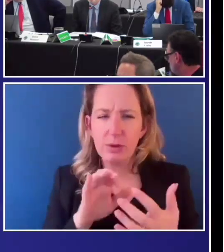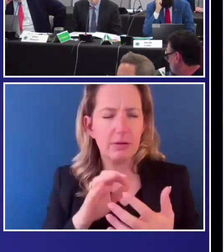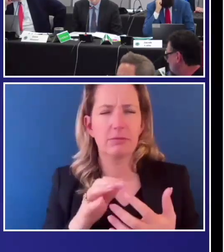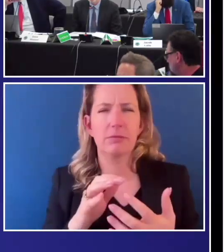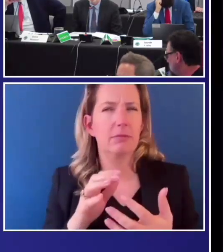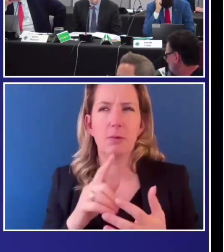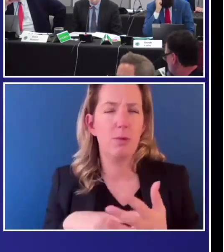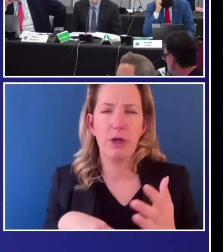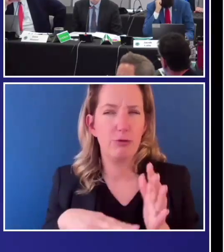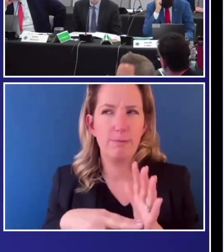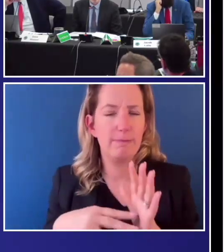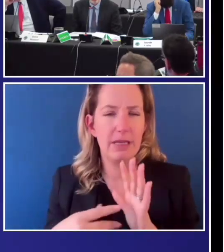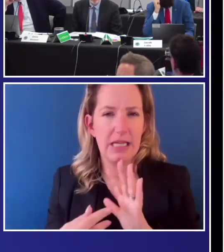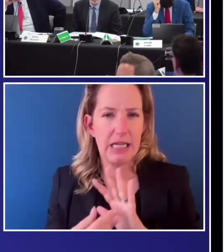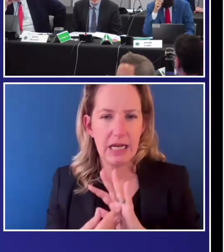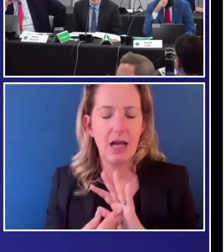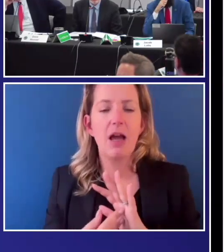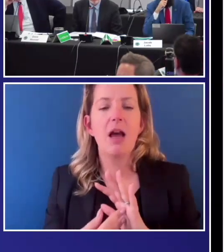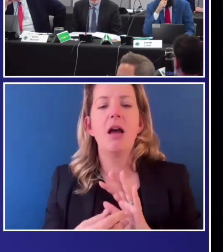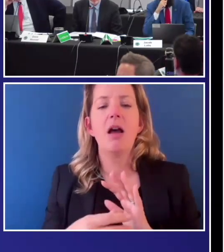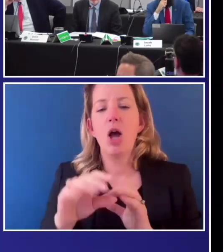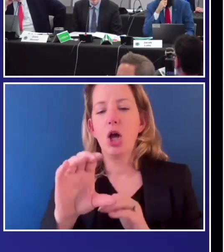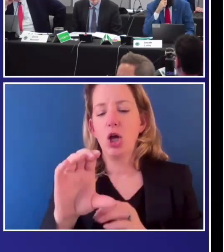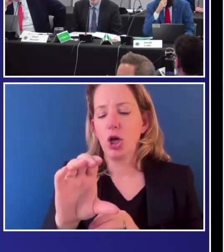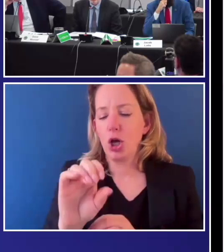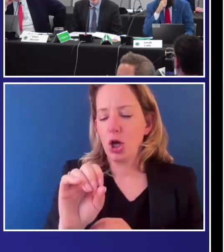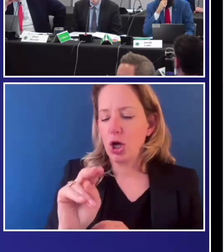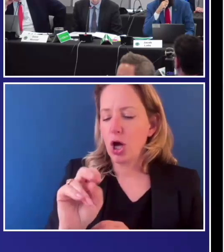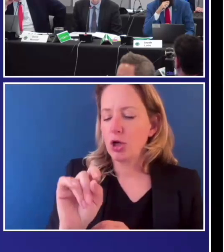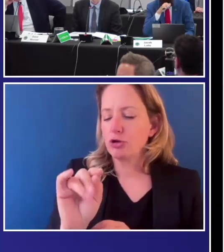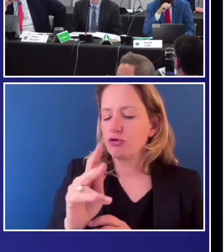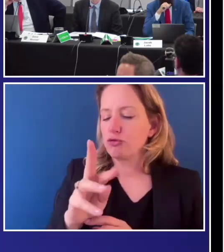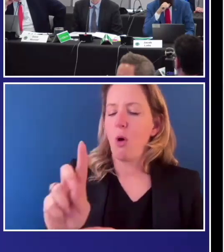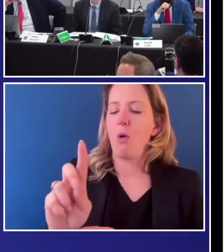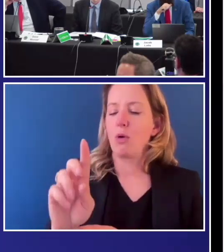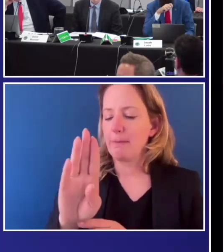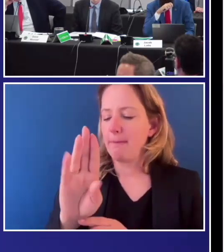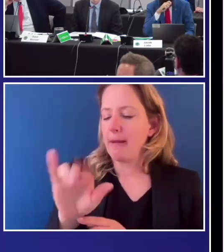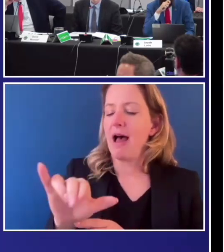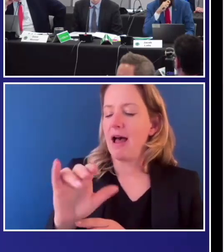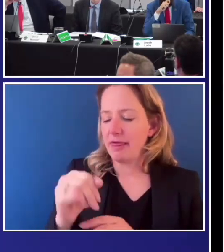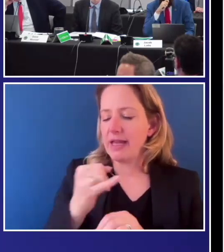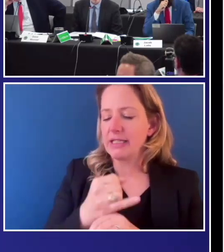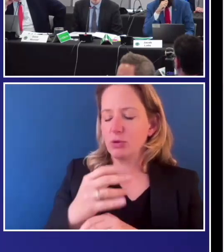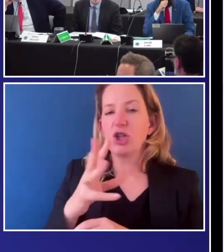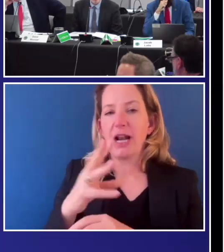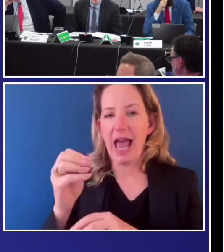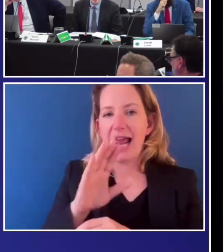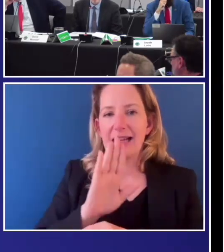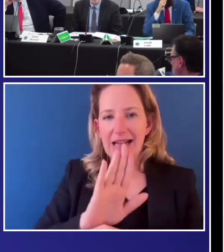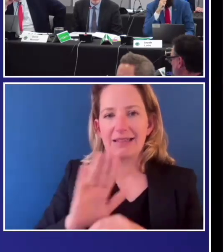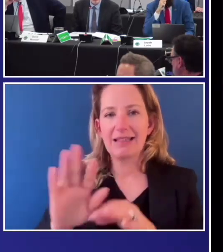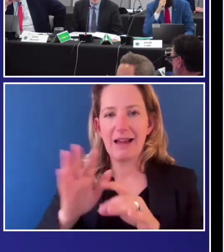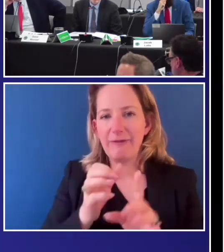meant by controlled by the institution or its affiliate. So we've just added additional explanatory language here to